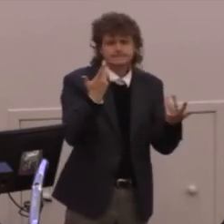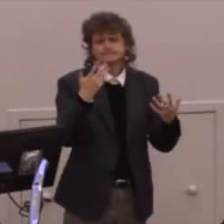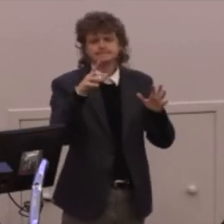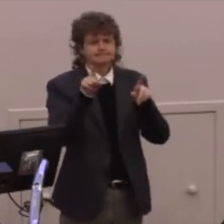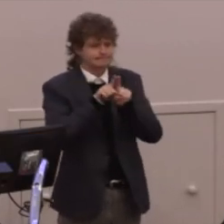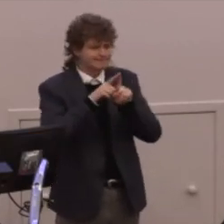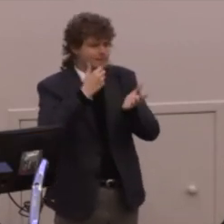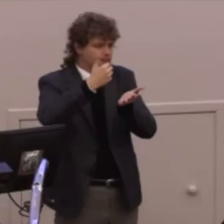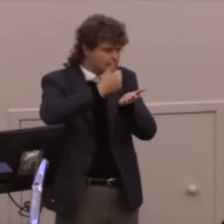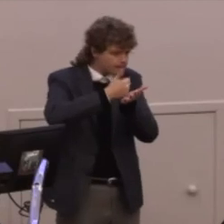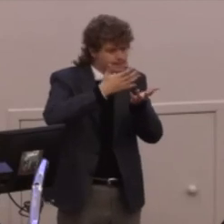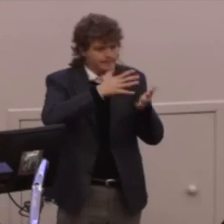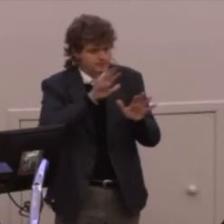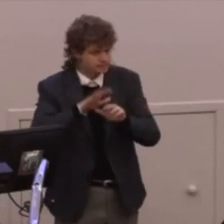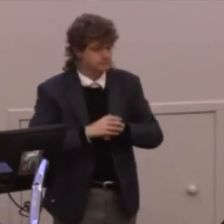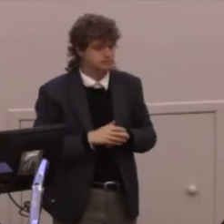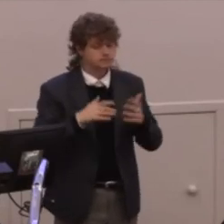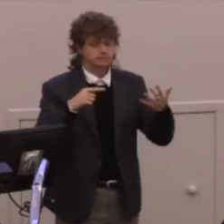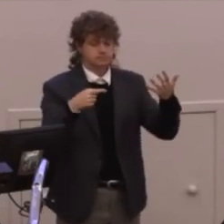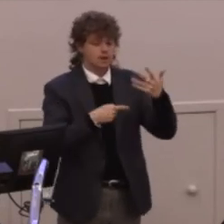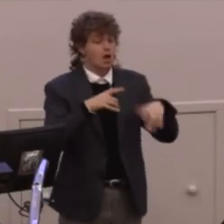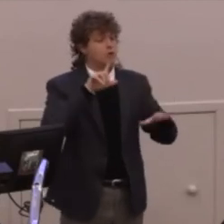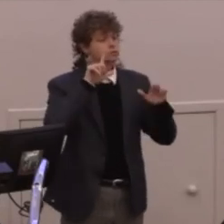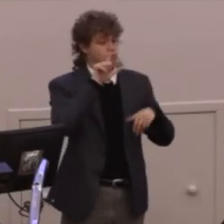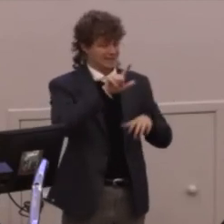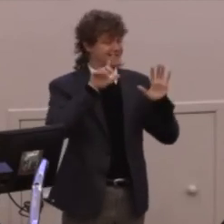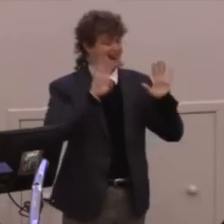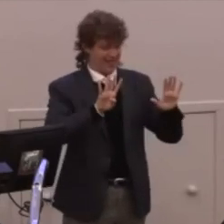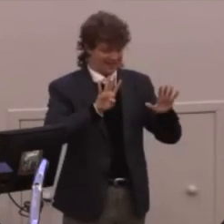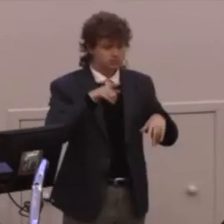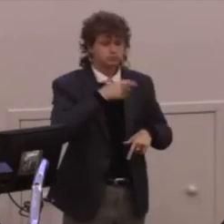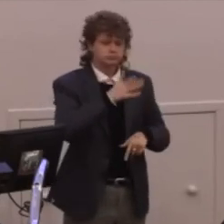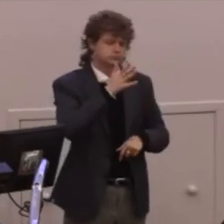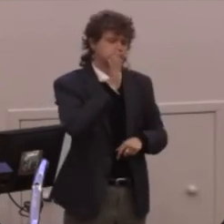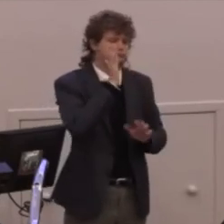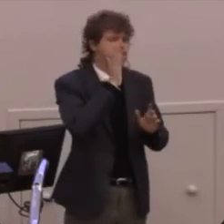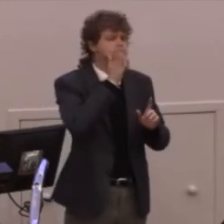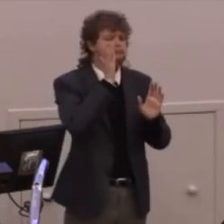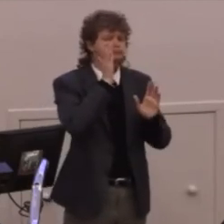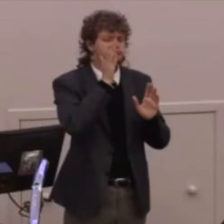Article 29, participation in political and public life. She should be able to decide